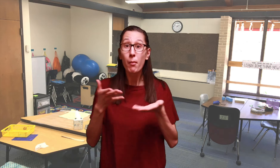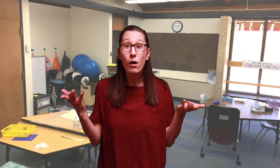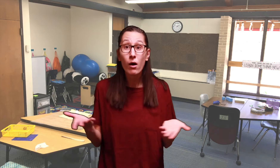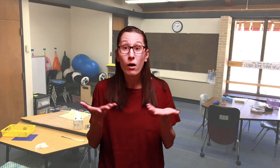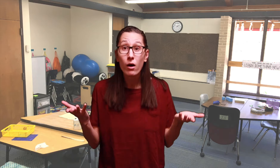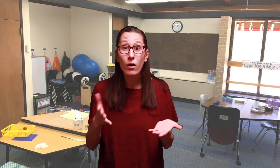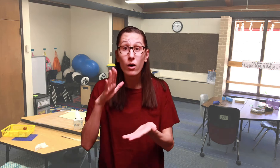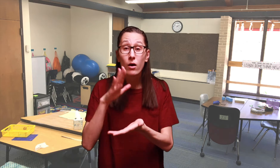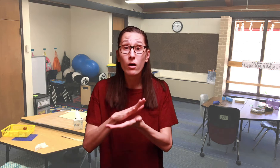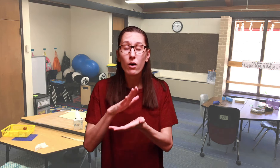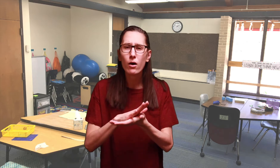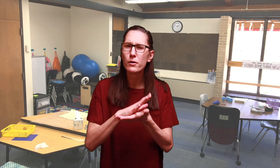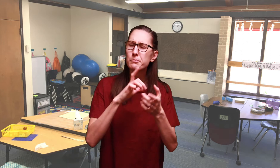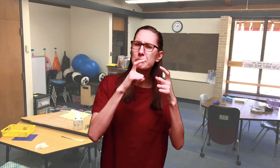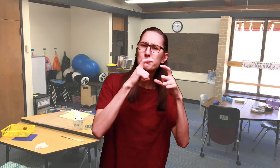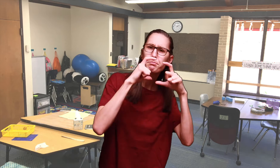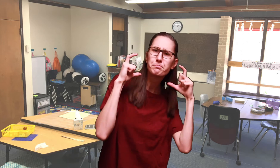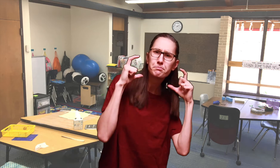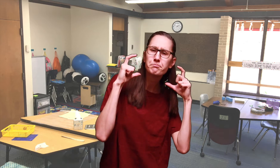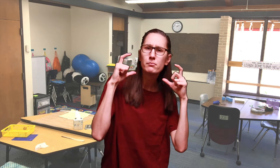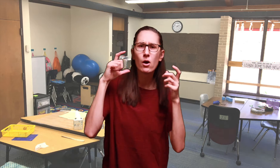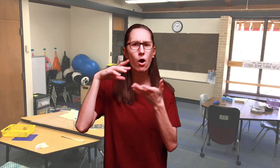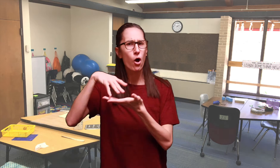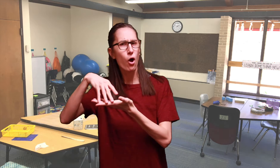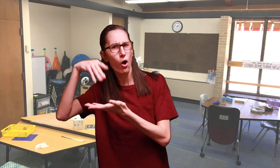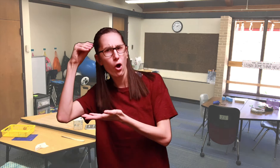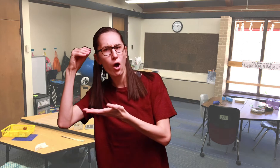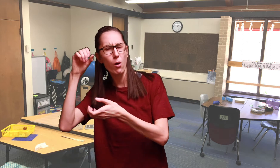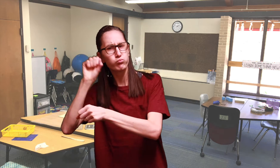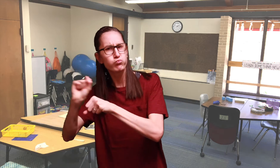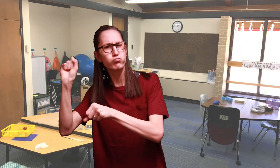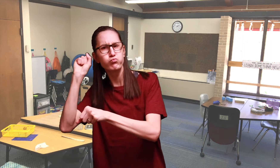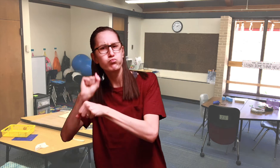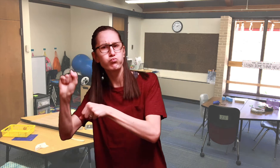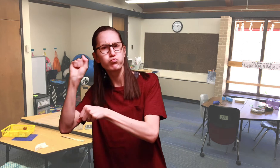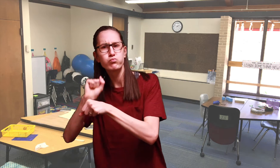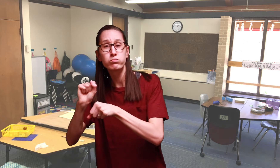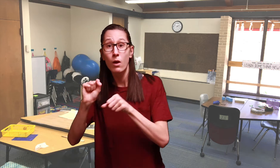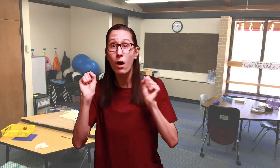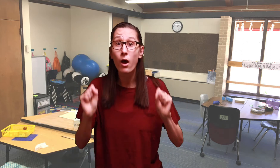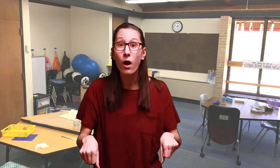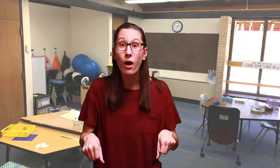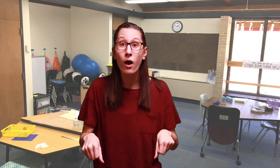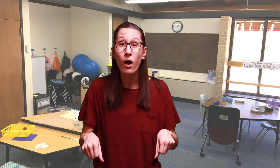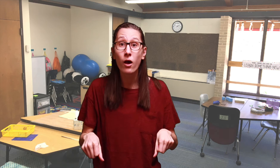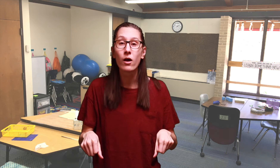Can we wear our mask at school and learn and work?